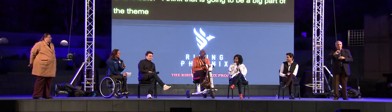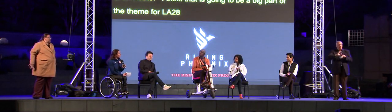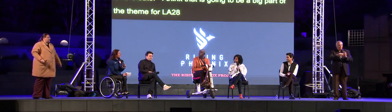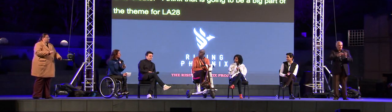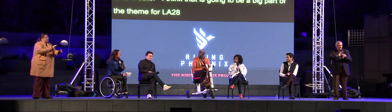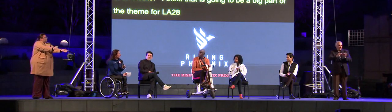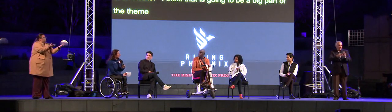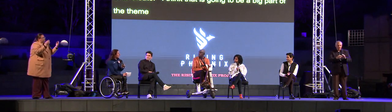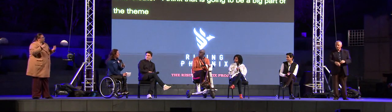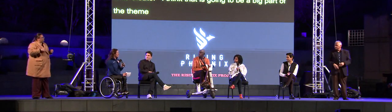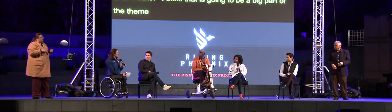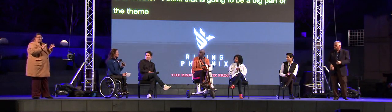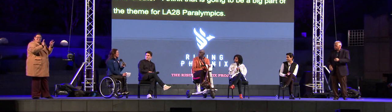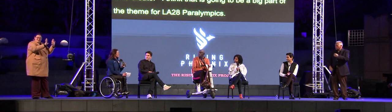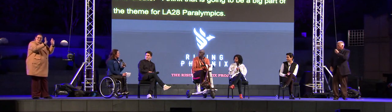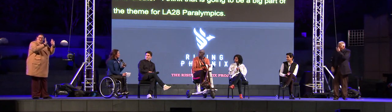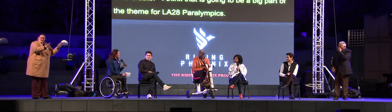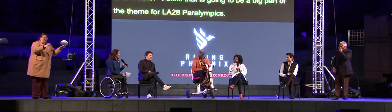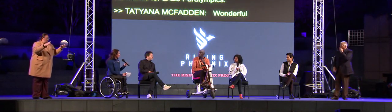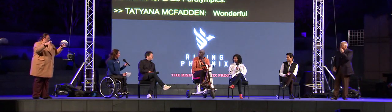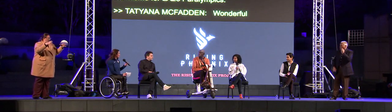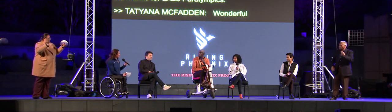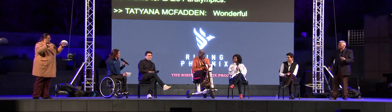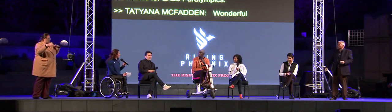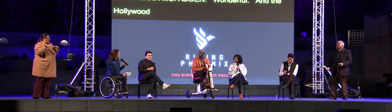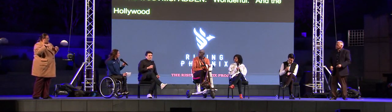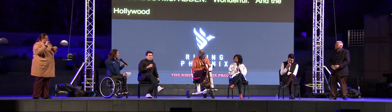Wonderful, and the Hollywood question, Greg, we want to start with you.